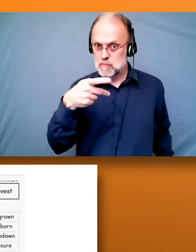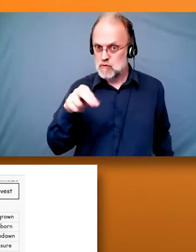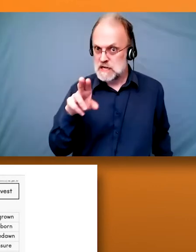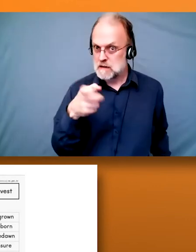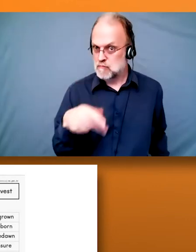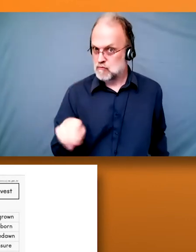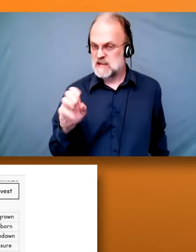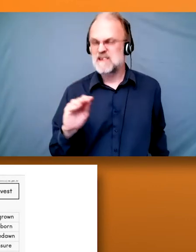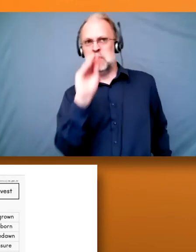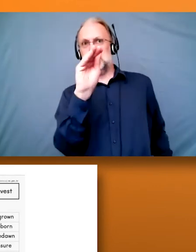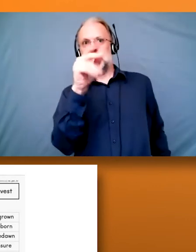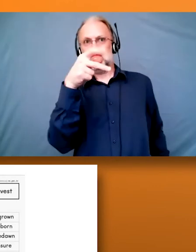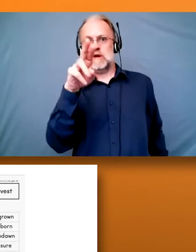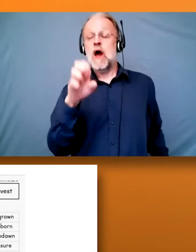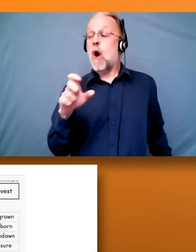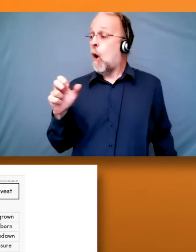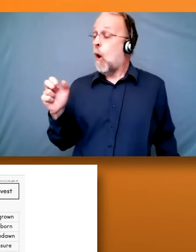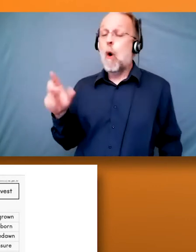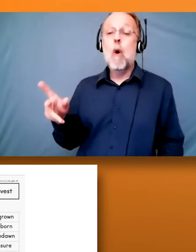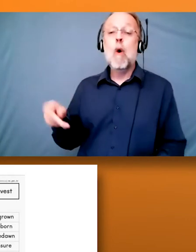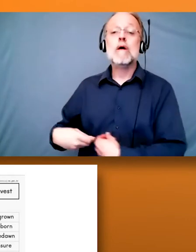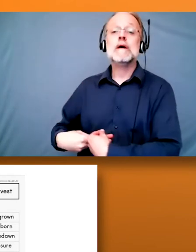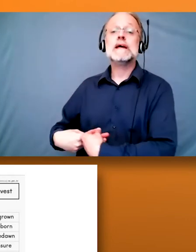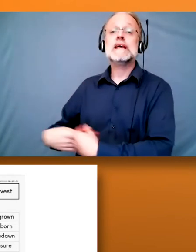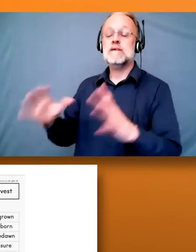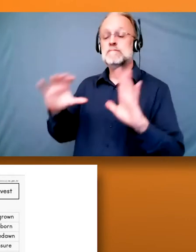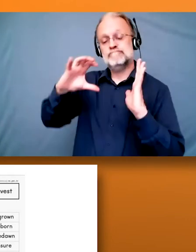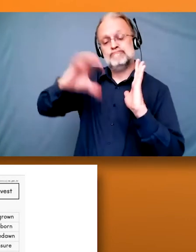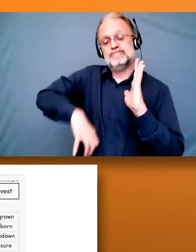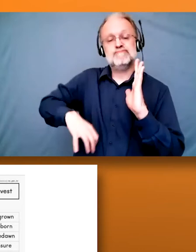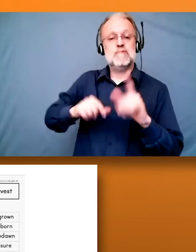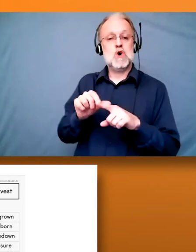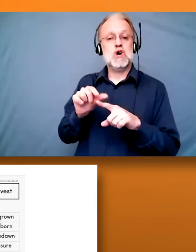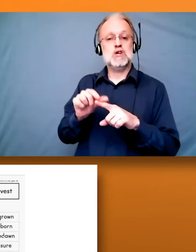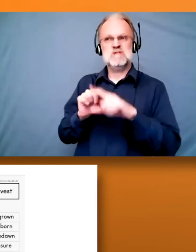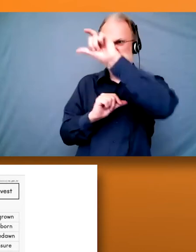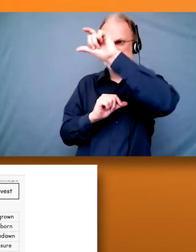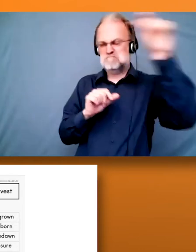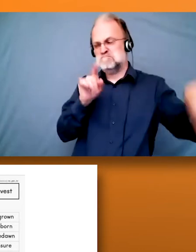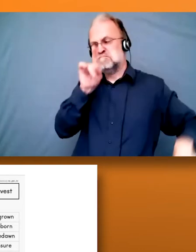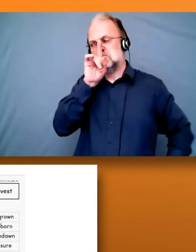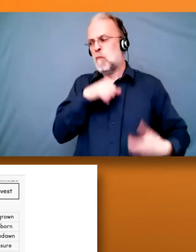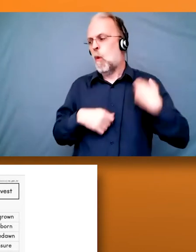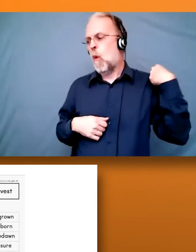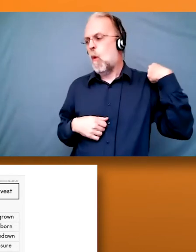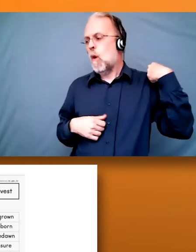You also could just give them these words without those top 3 and see if they figure out how to sort them,